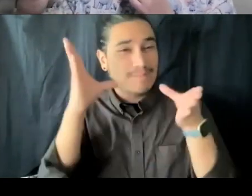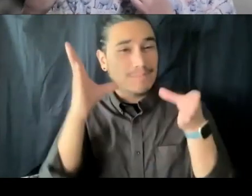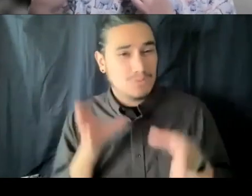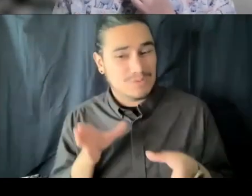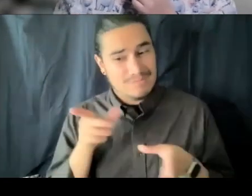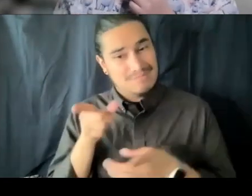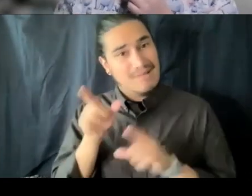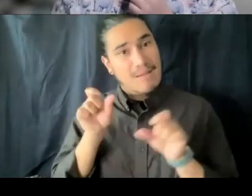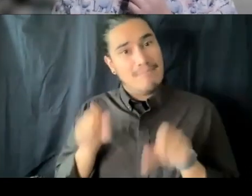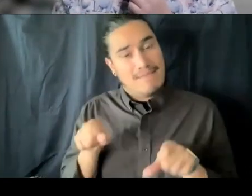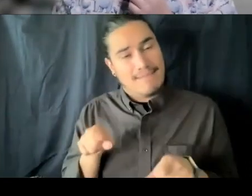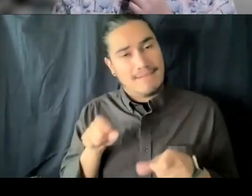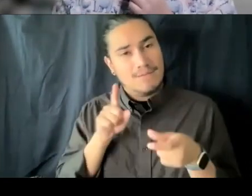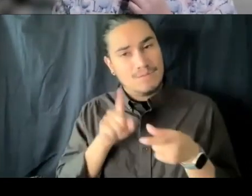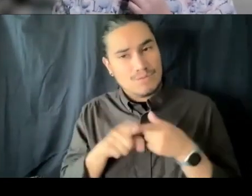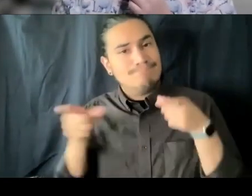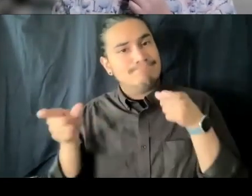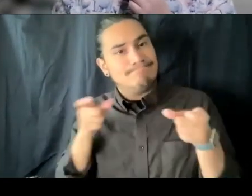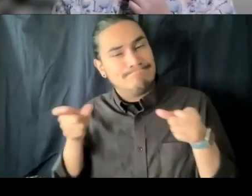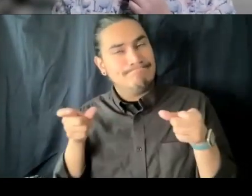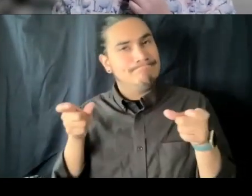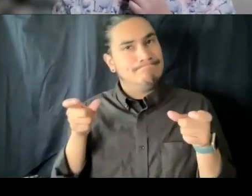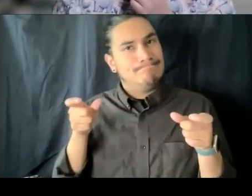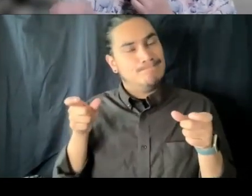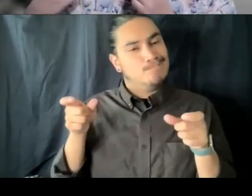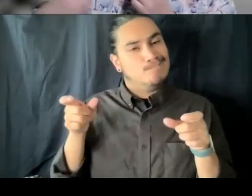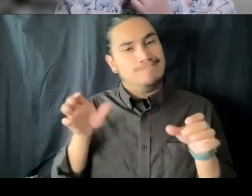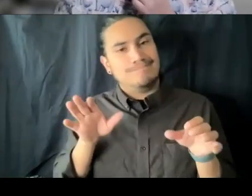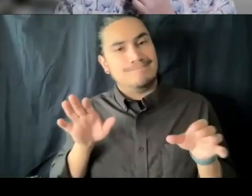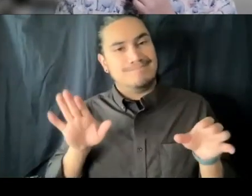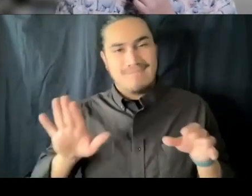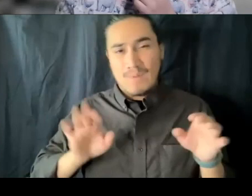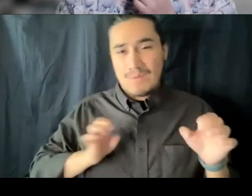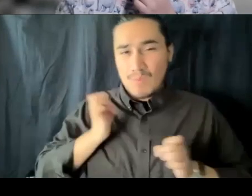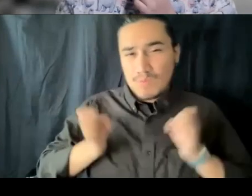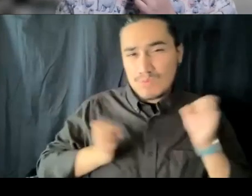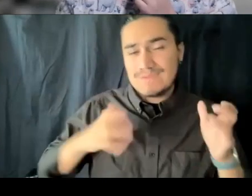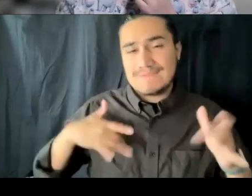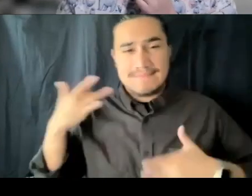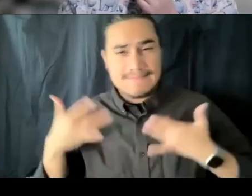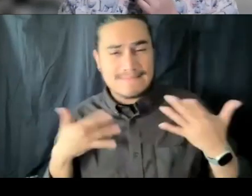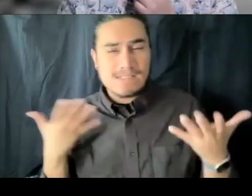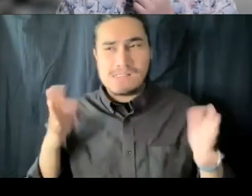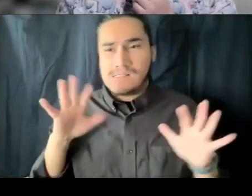to manage and regulate their feelings. It decreases the ability to have the energy